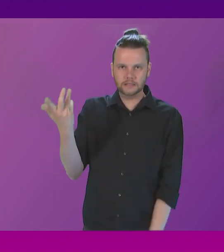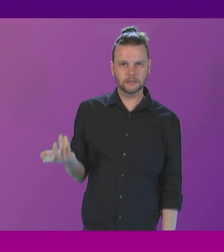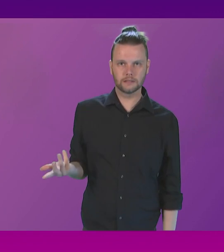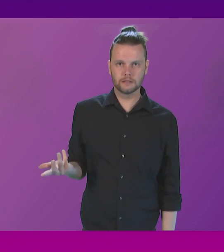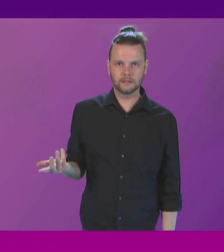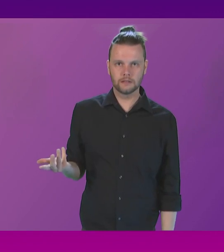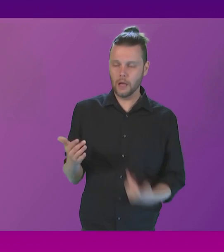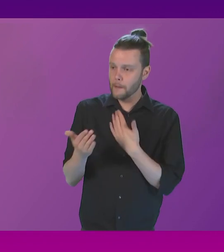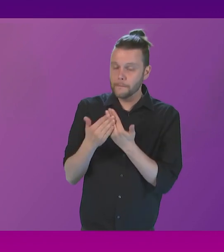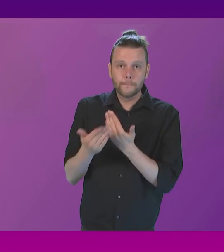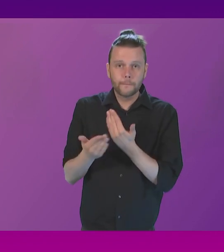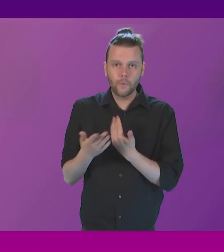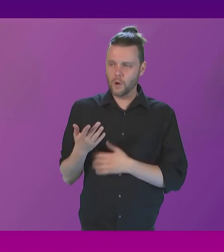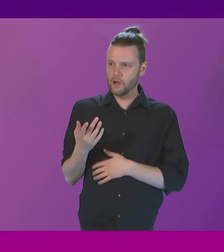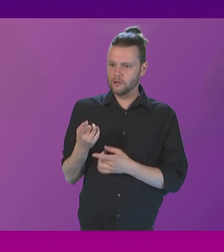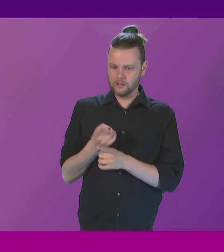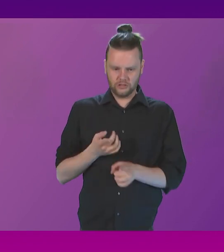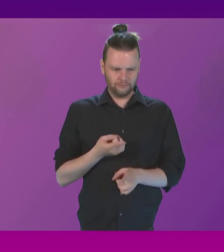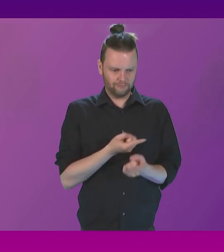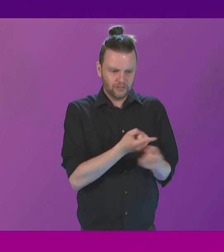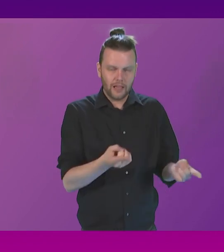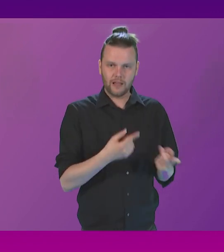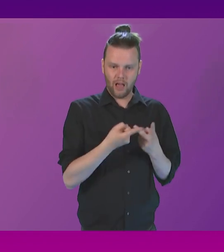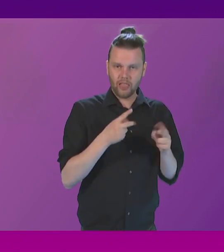How much more do she and other families have to go through?